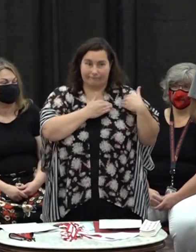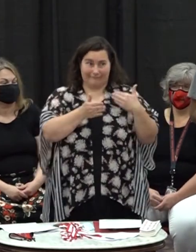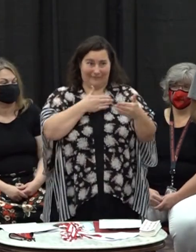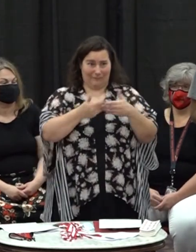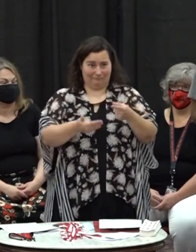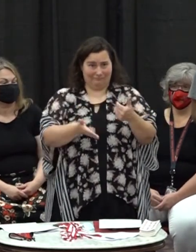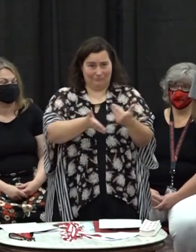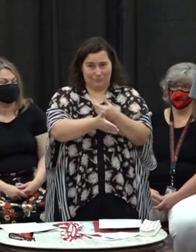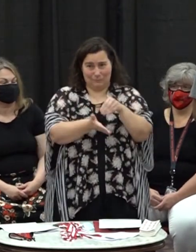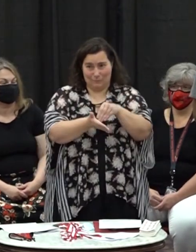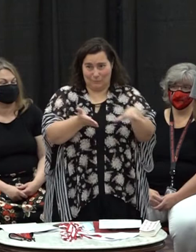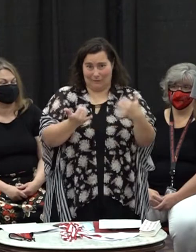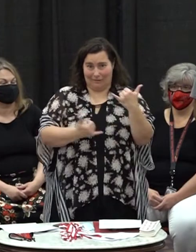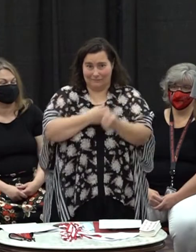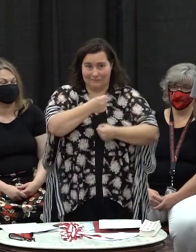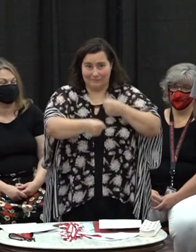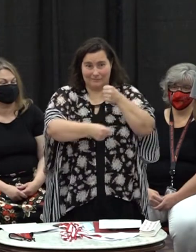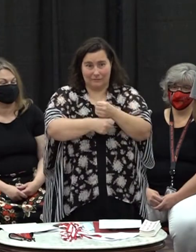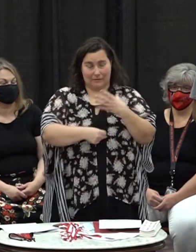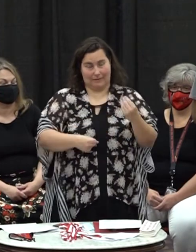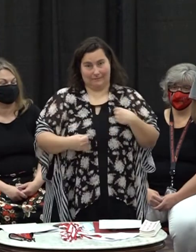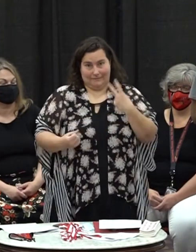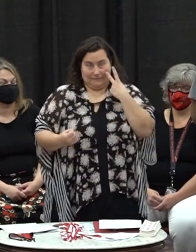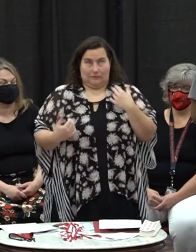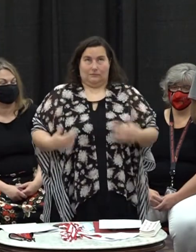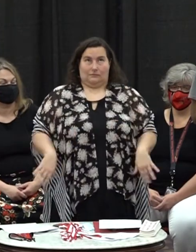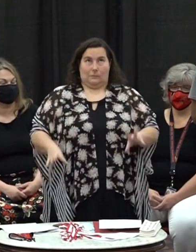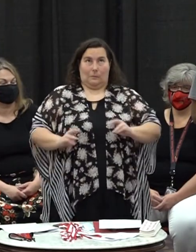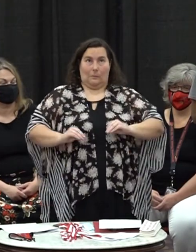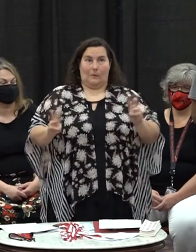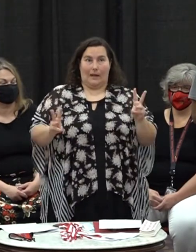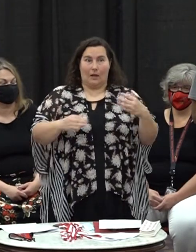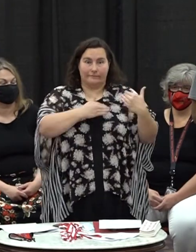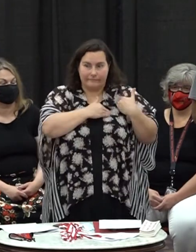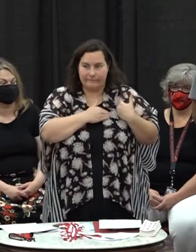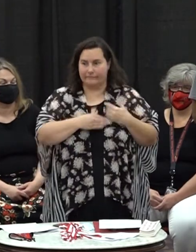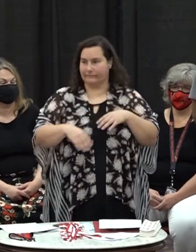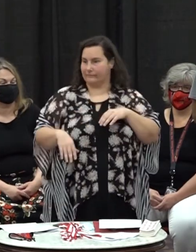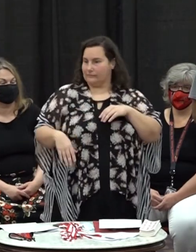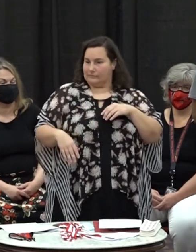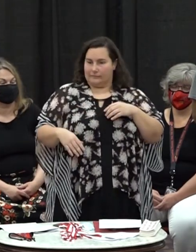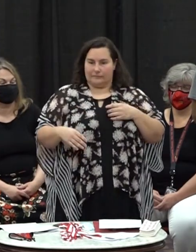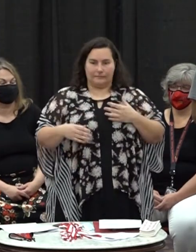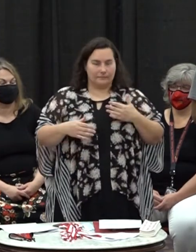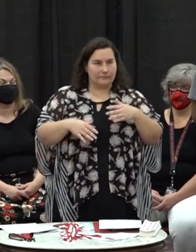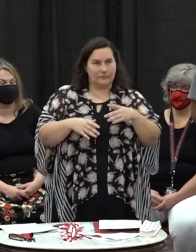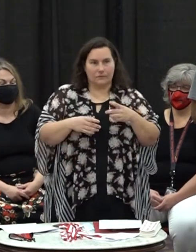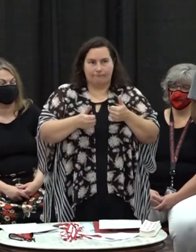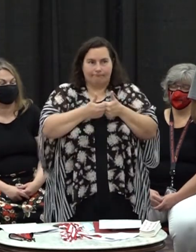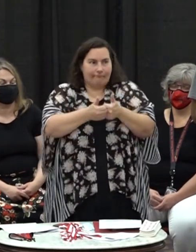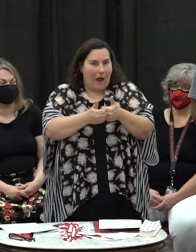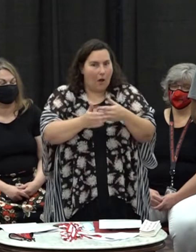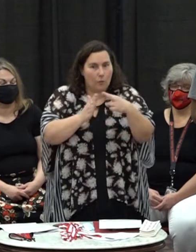This person shows a lot of responsibility. Throughout the school year, we have seen how responsible they are.